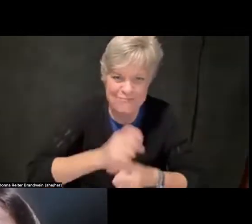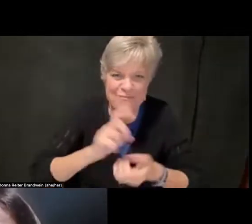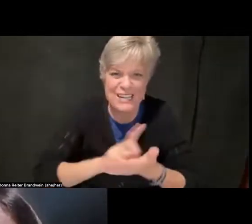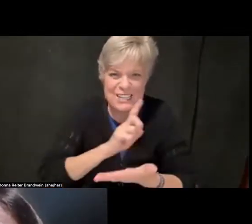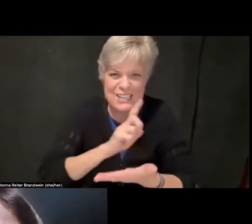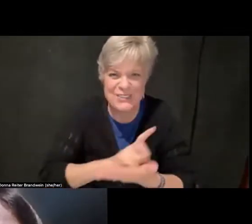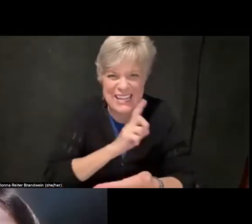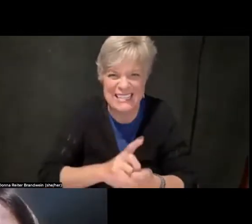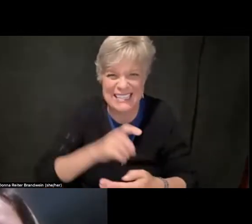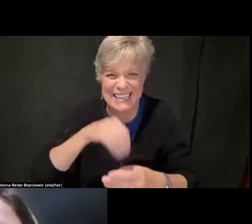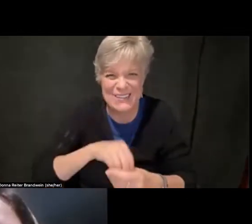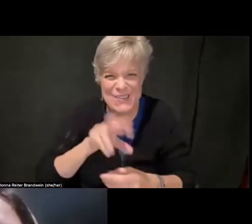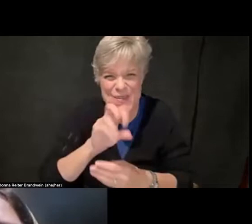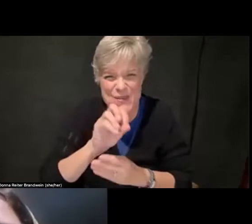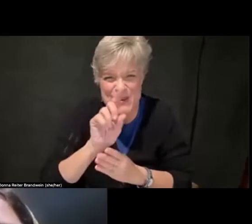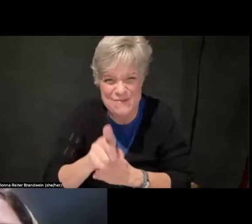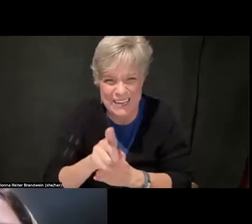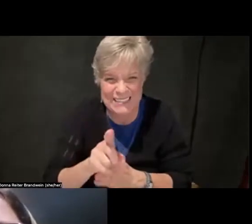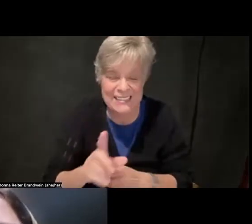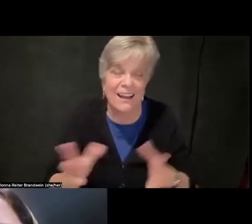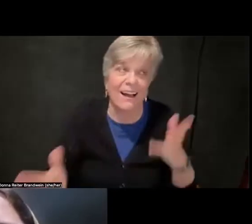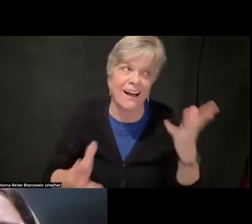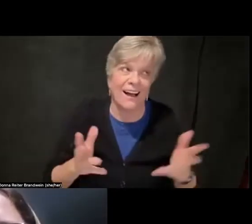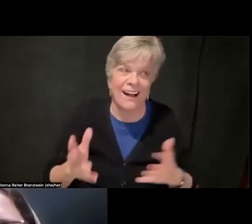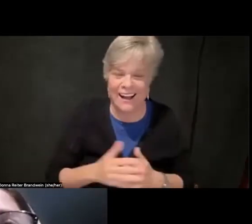because it felt like my baby for the longest time.